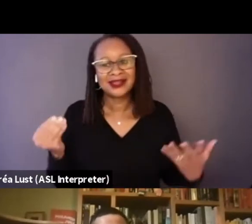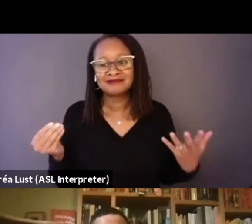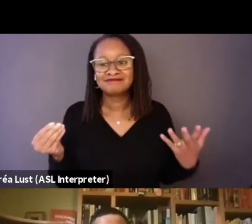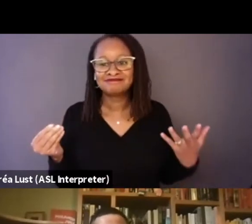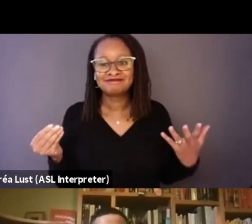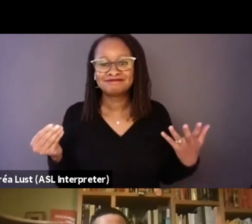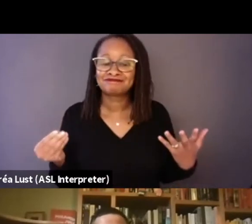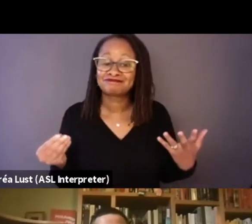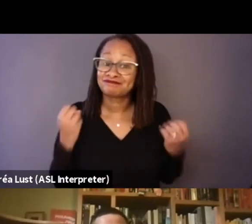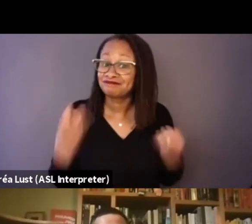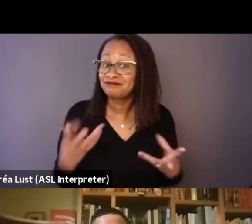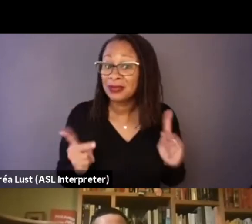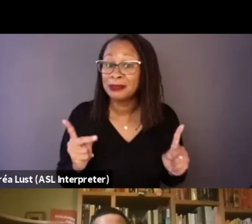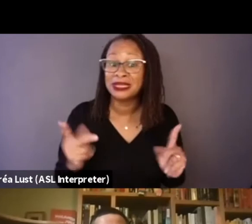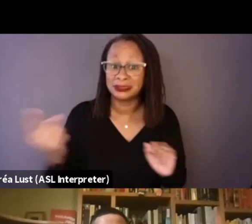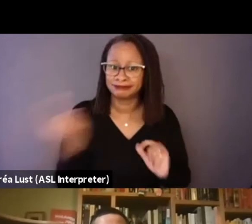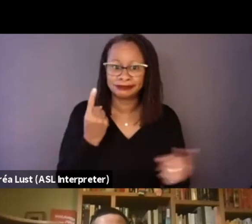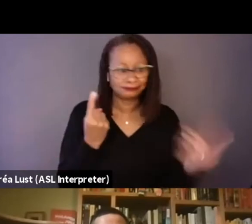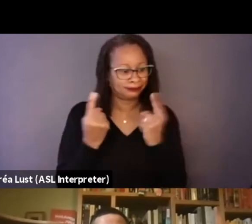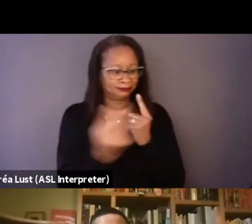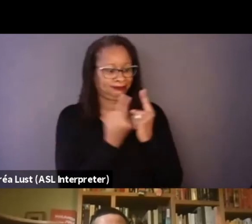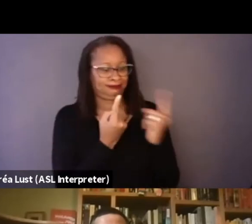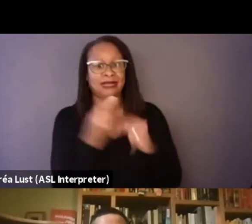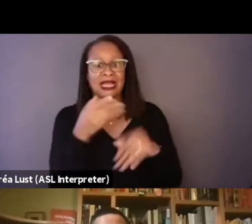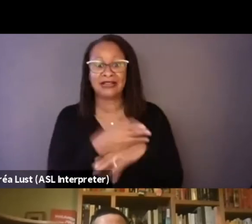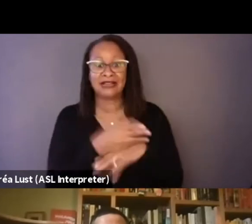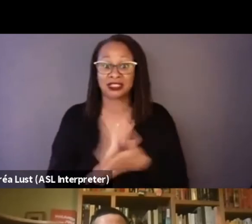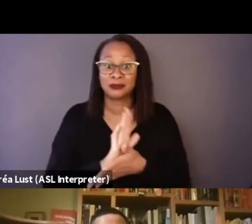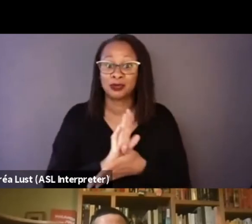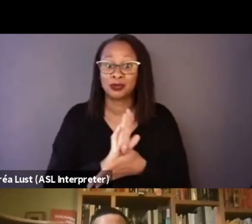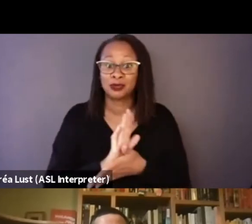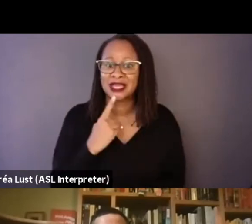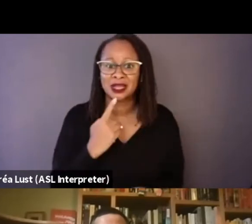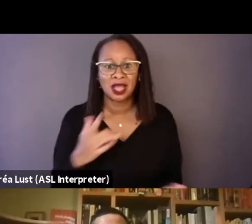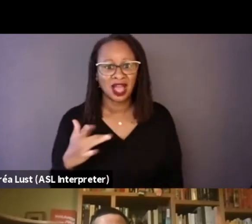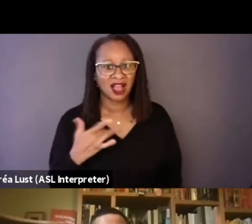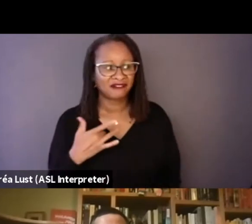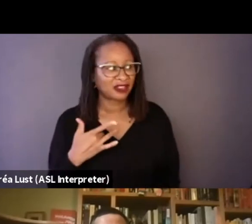A lot of people came to me after seeing the film and were like, "I feel almost stupid